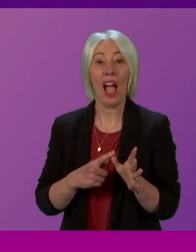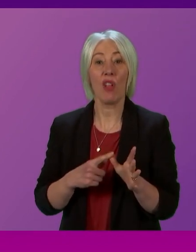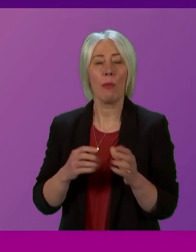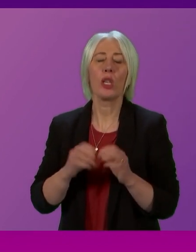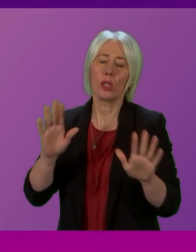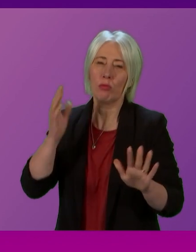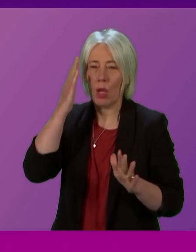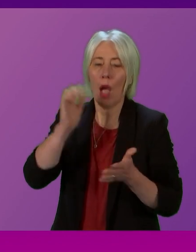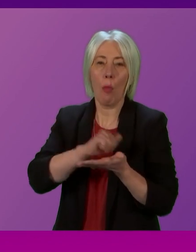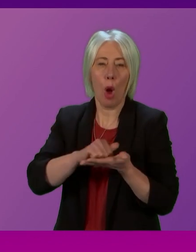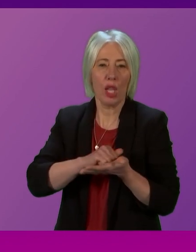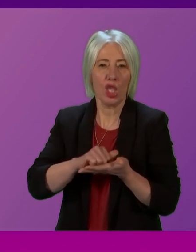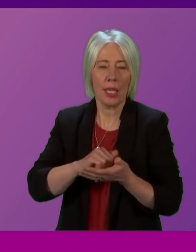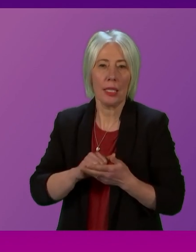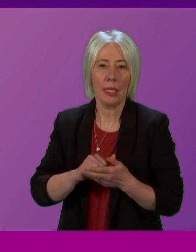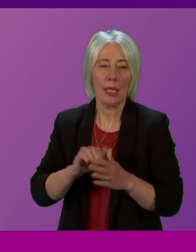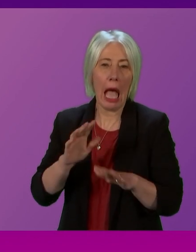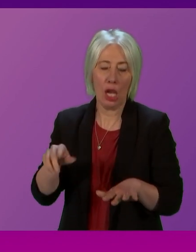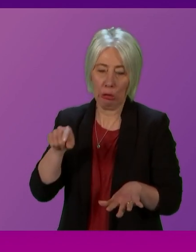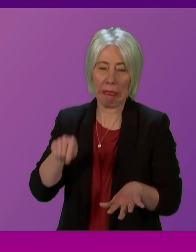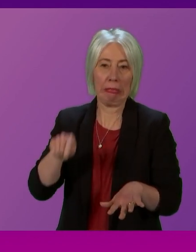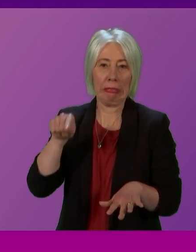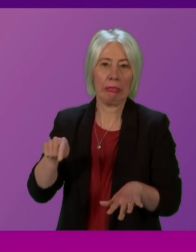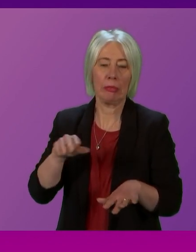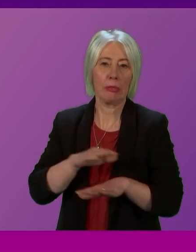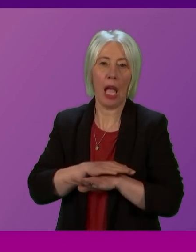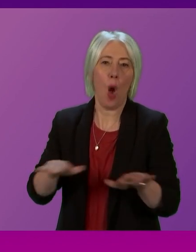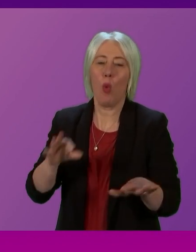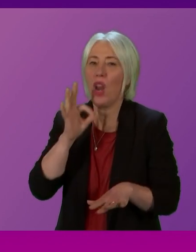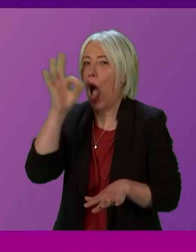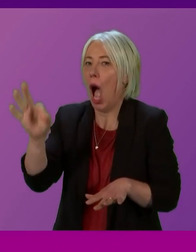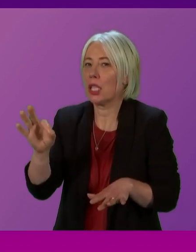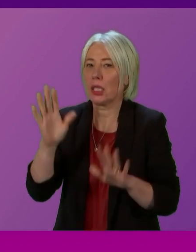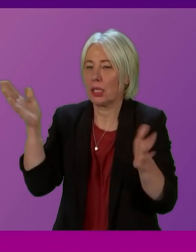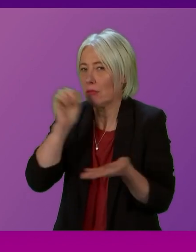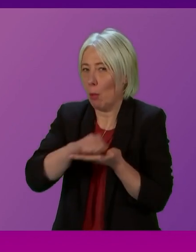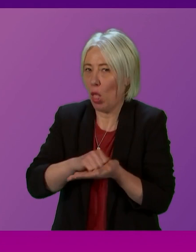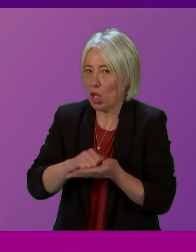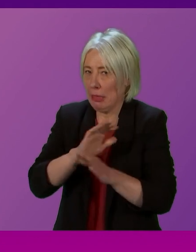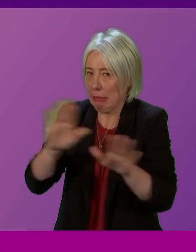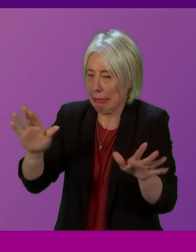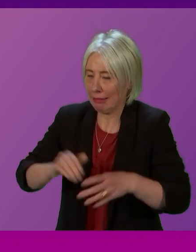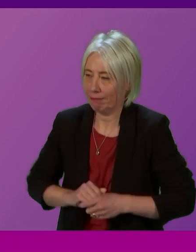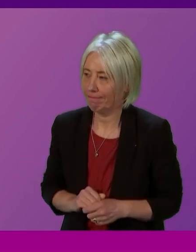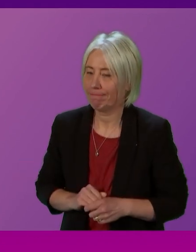Apologies, Presiding Officer—I meant to press my button again to withdraw the question. Thank you.